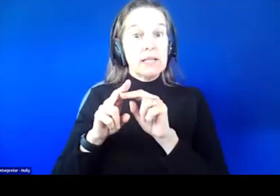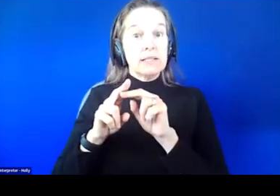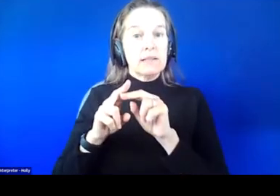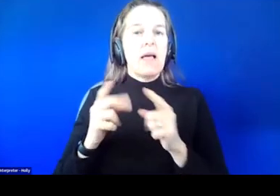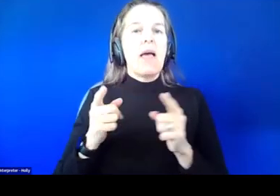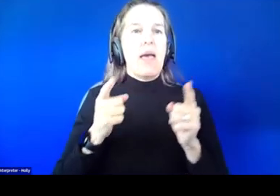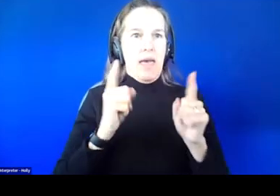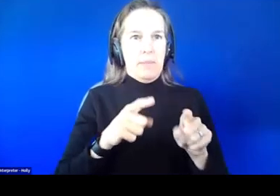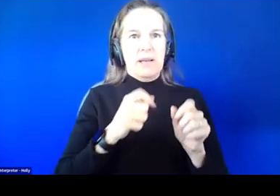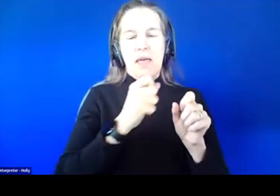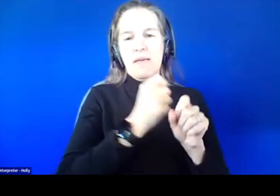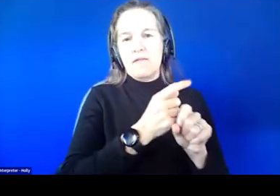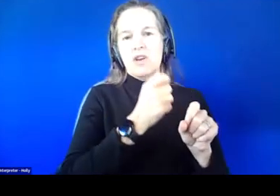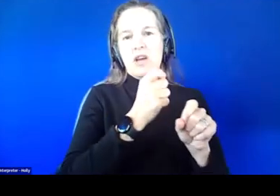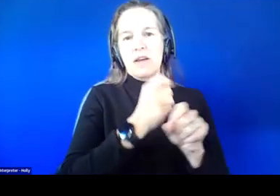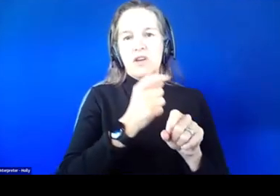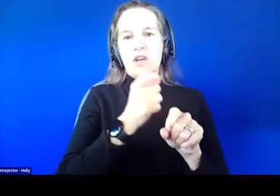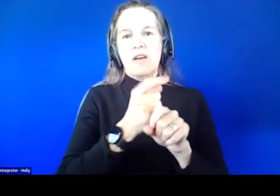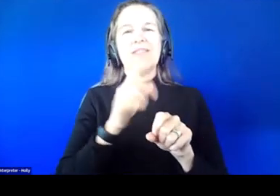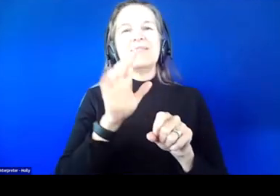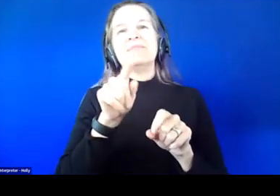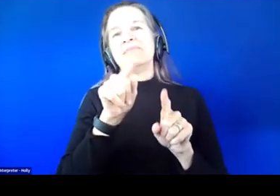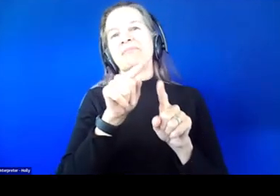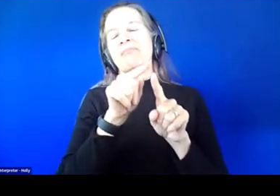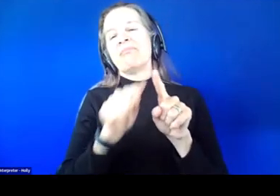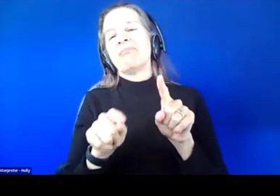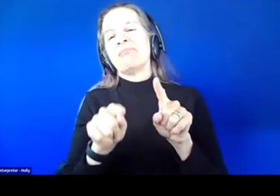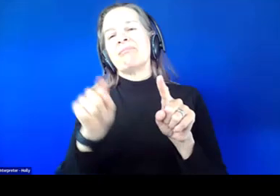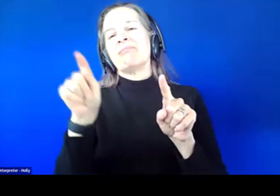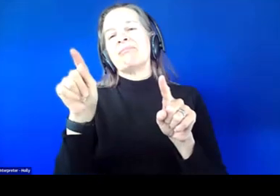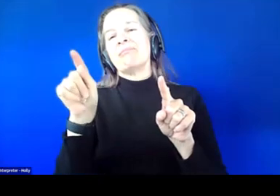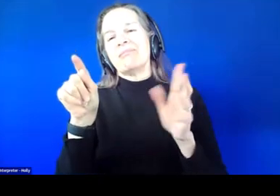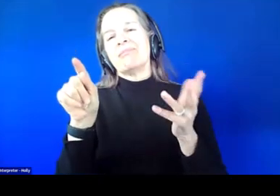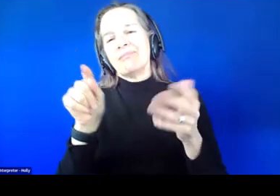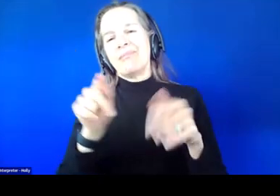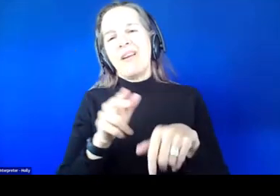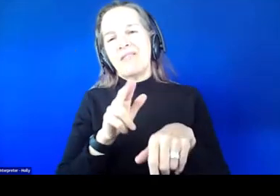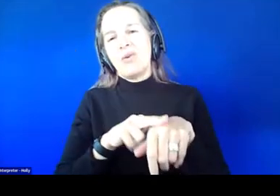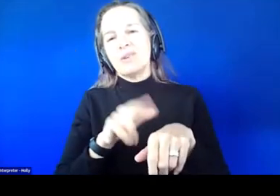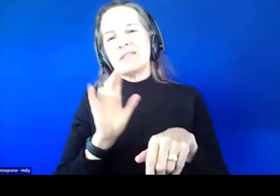year, with, of course, the notable exception of 2019,